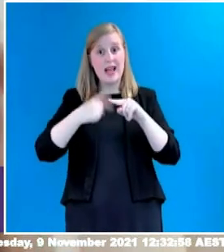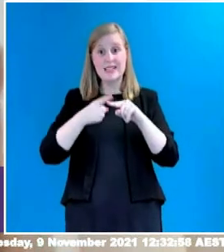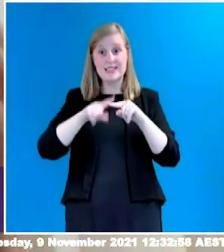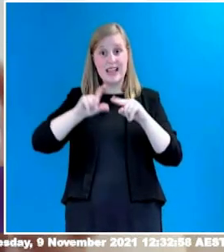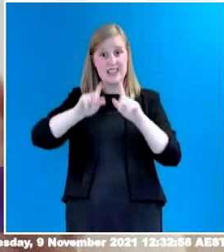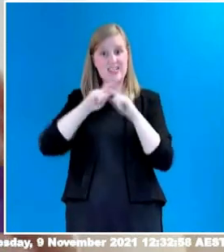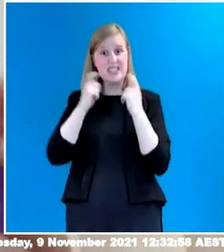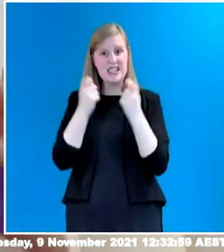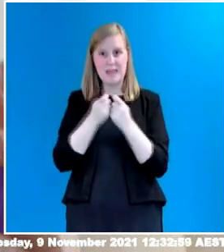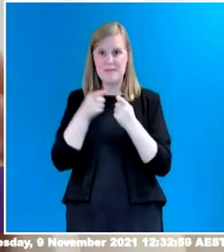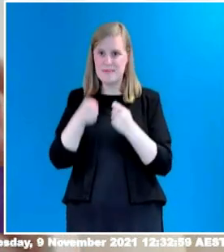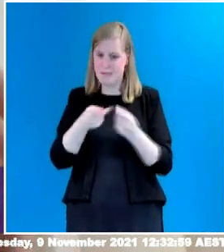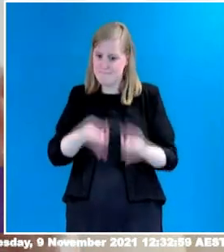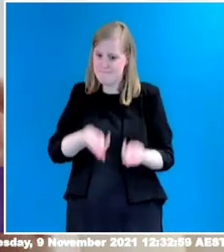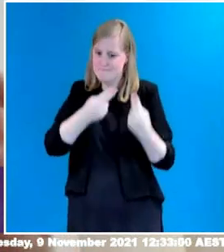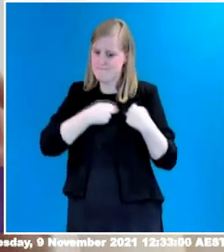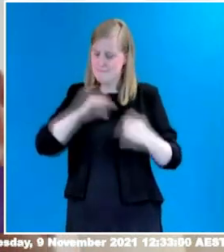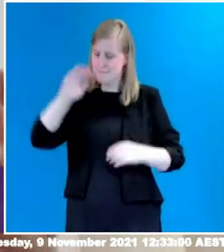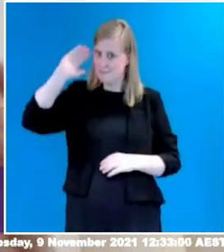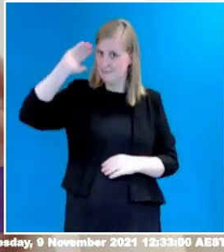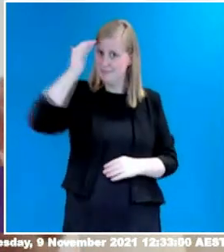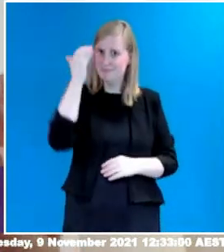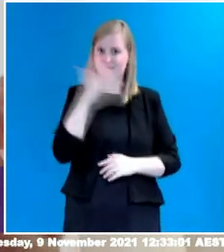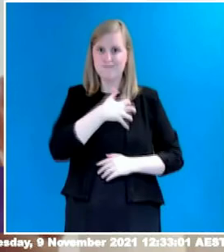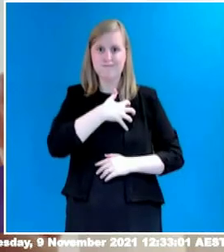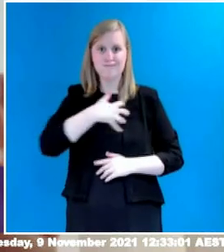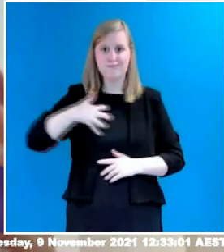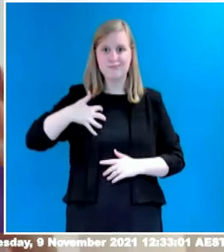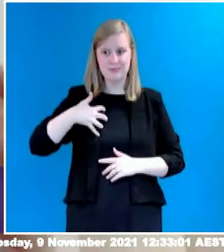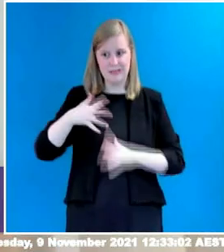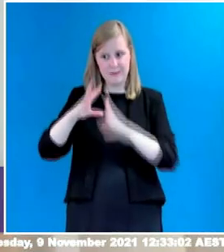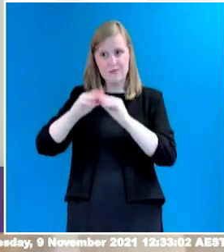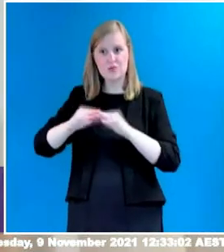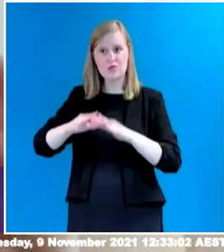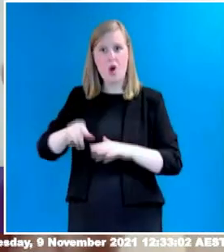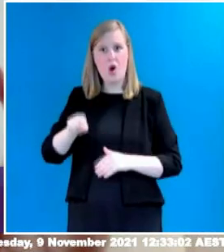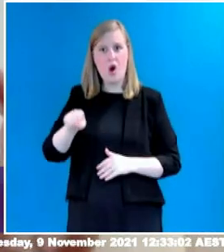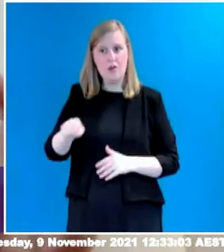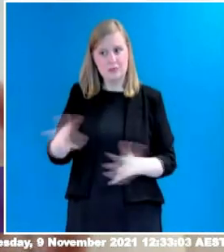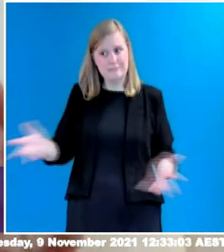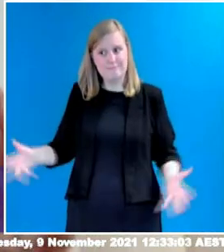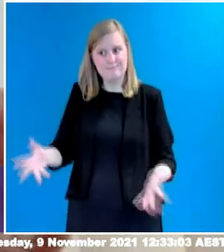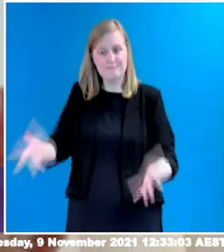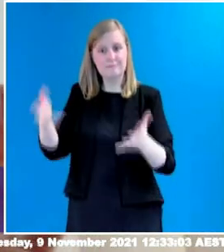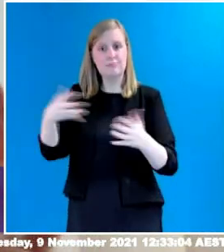charge of the importance of this particular program or diversity stream.